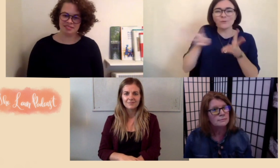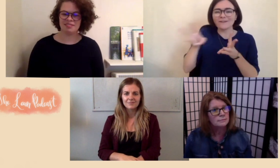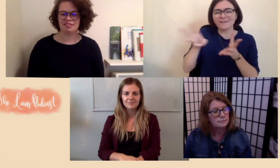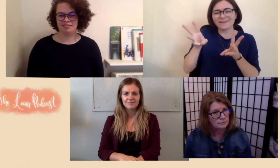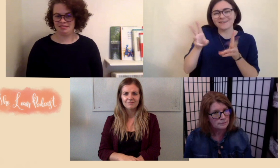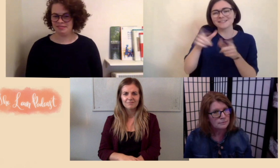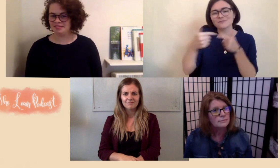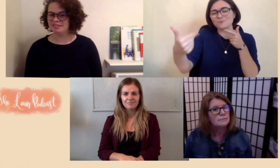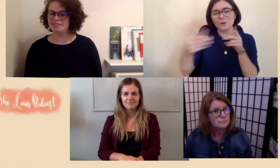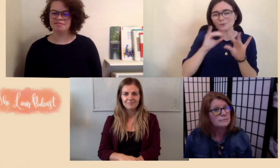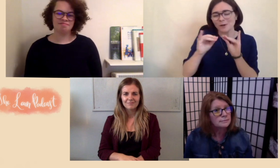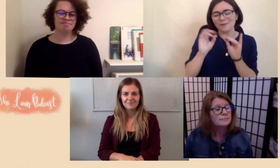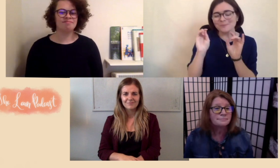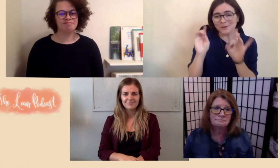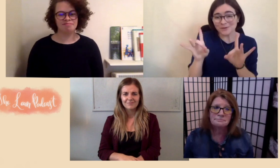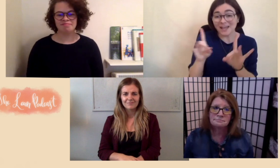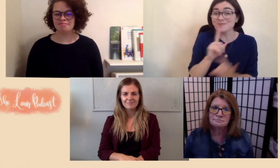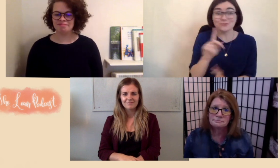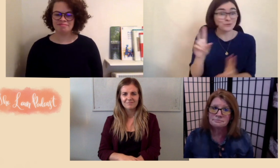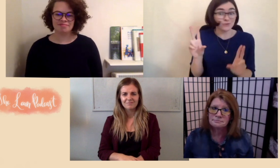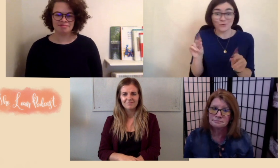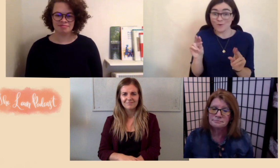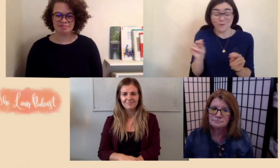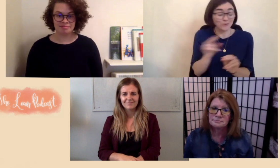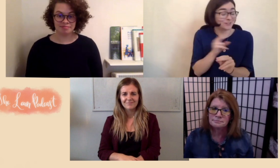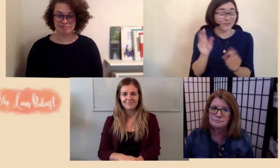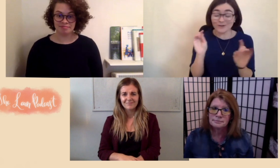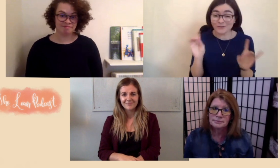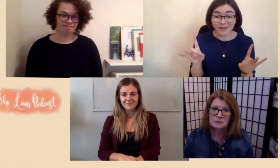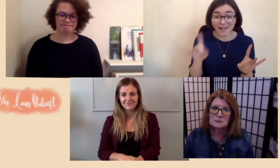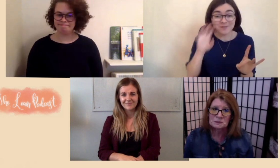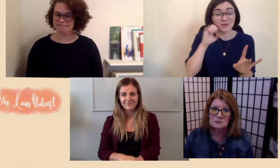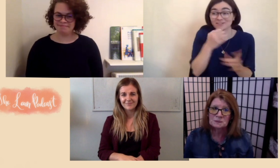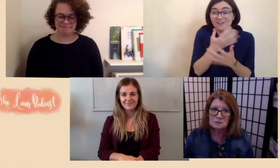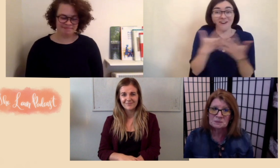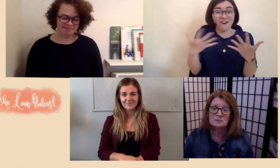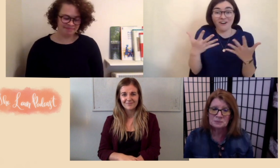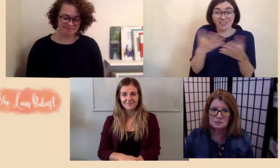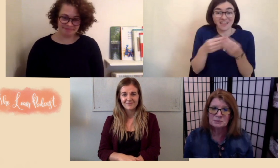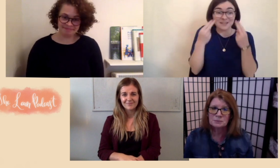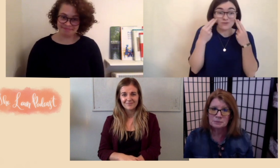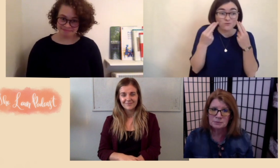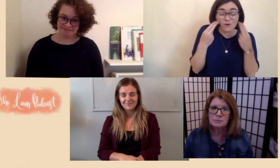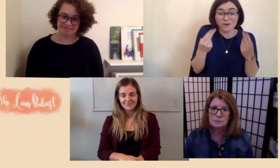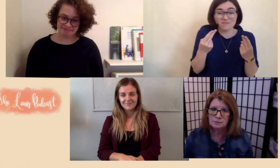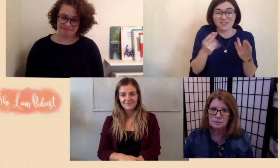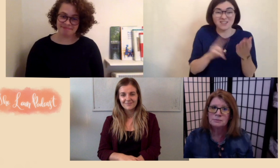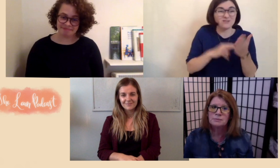It was not okay because all those things that you're normally so used to, and they're so smooth and easy when you're face-to-face,